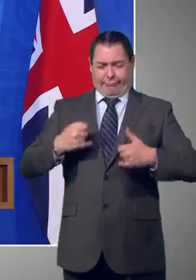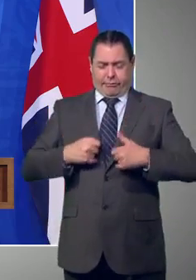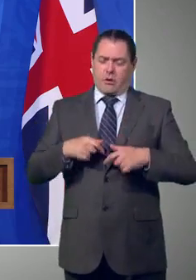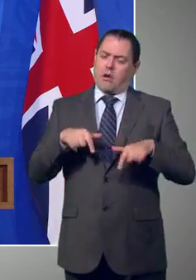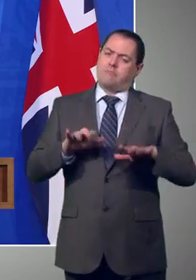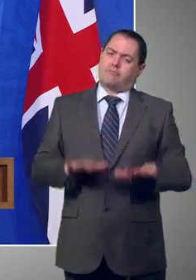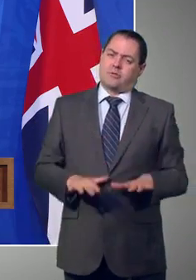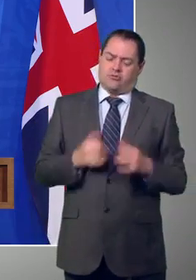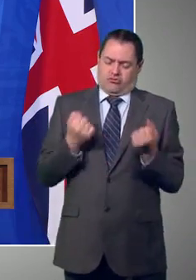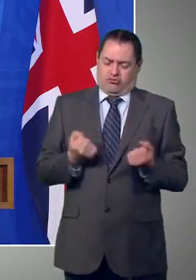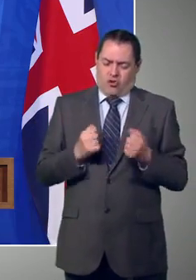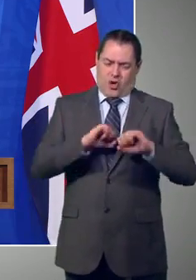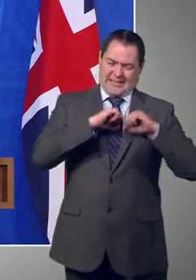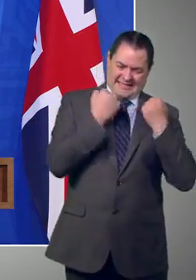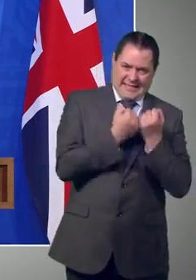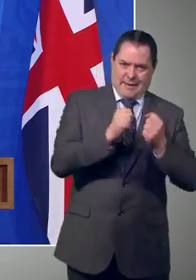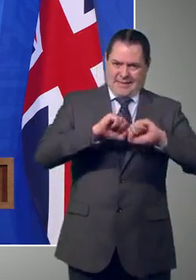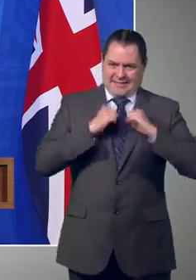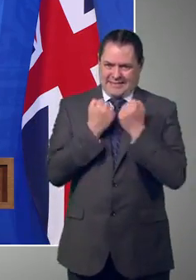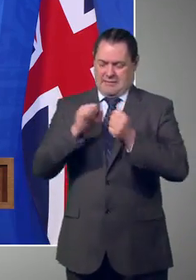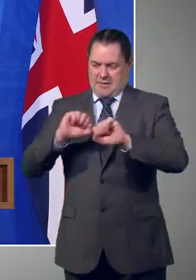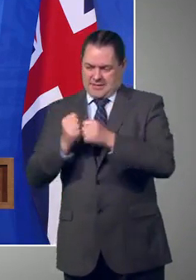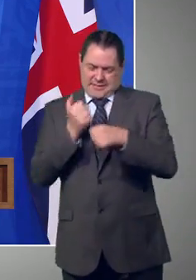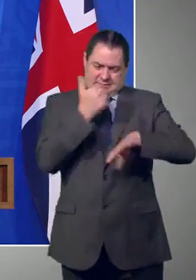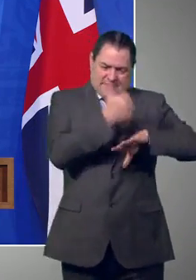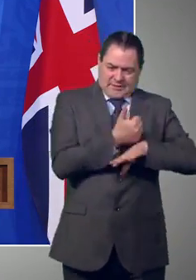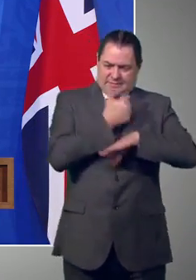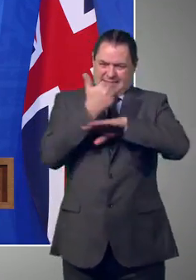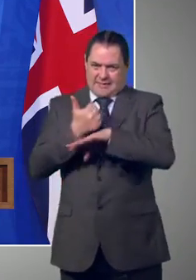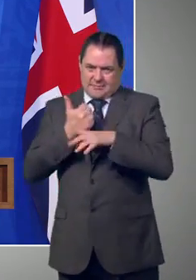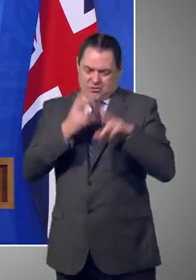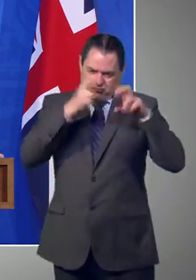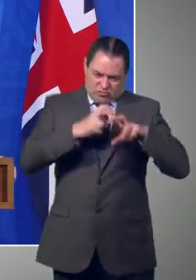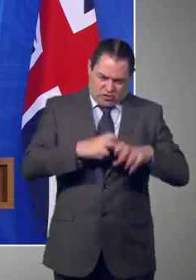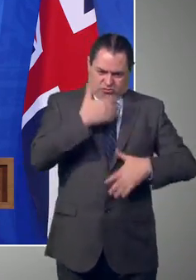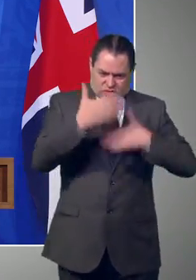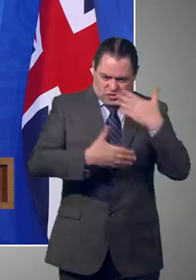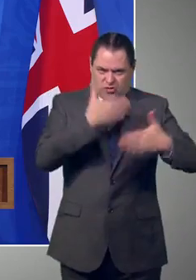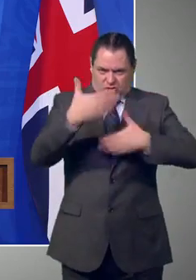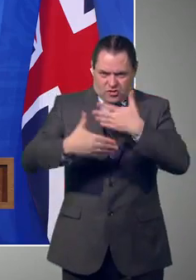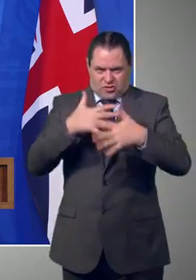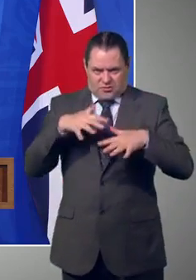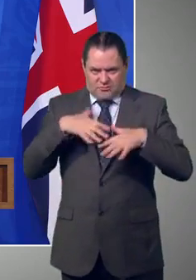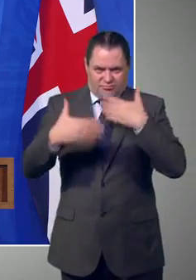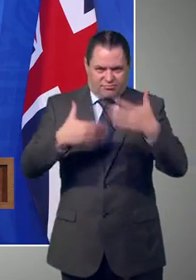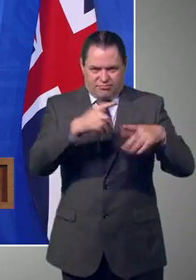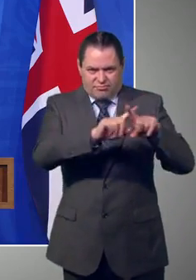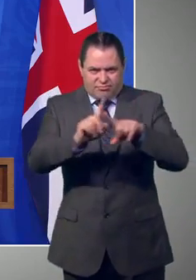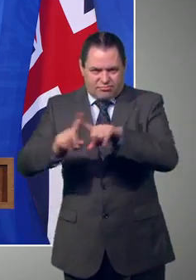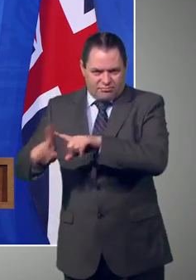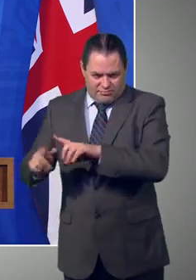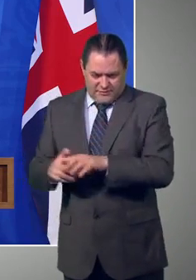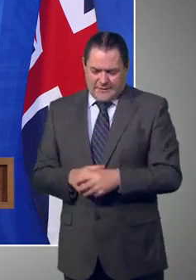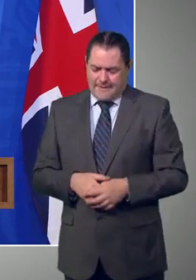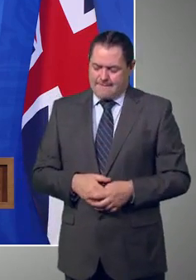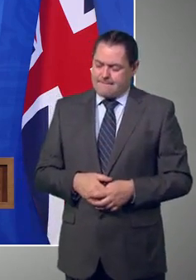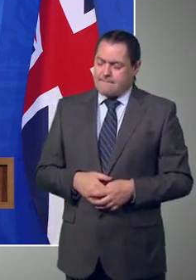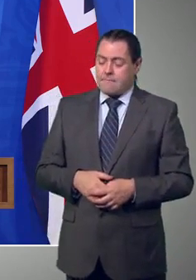Leadership will help make that team stronger si it's this team